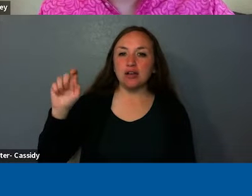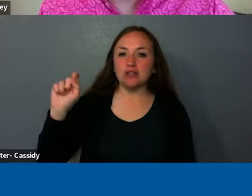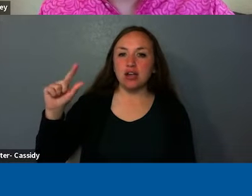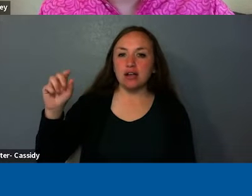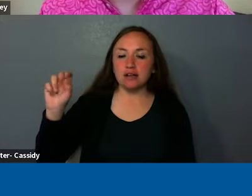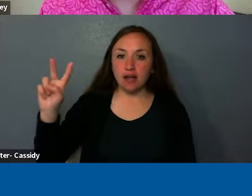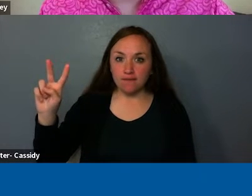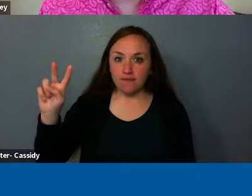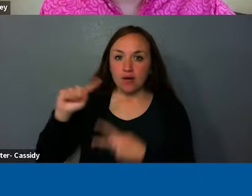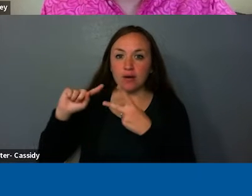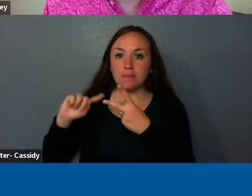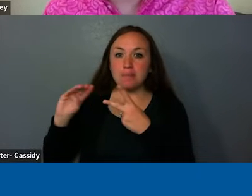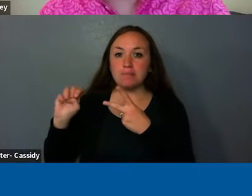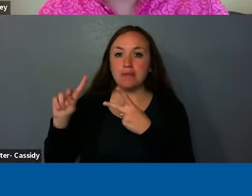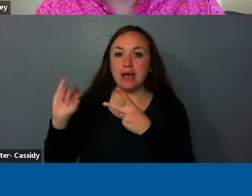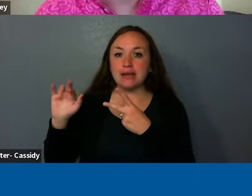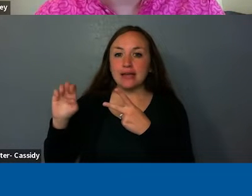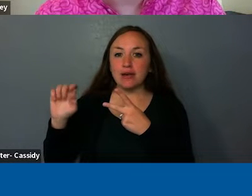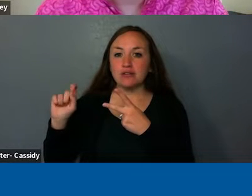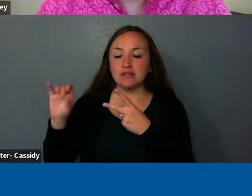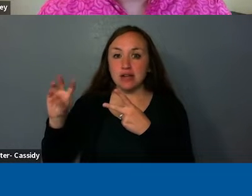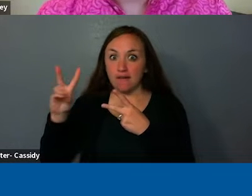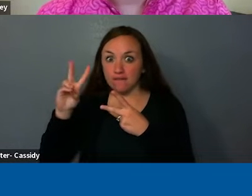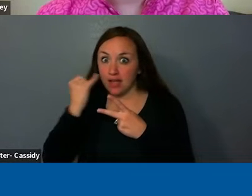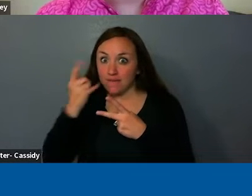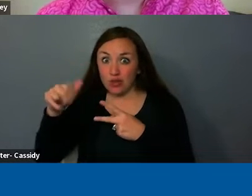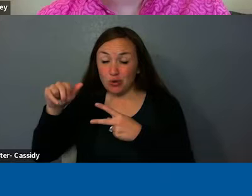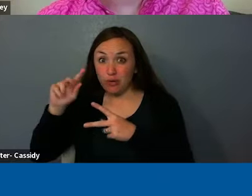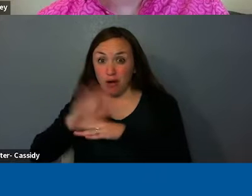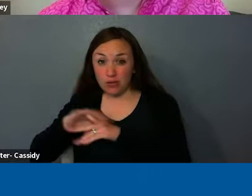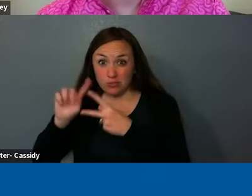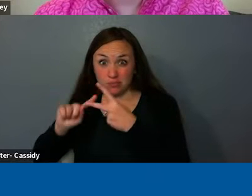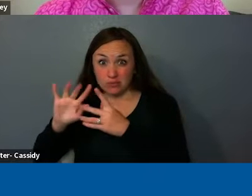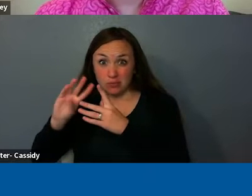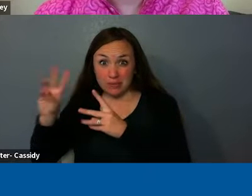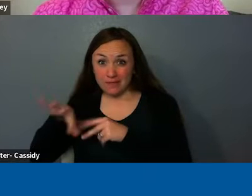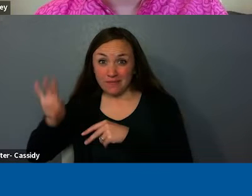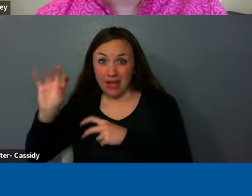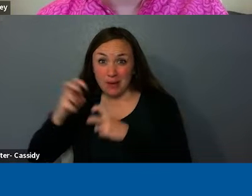let me know, and I'll get on that as soon as possible. I write for CSS-Tricks and Smashing Magazine